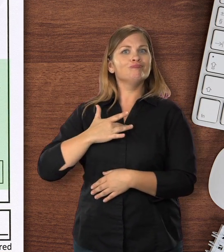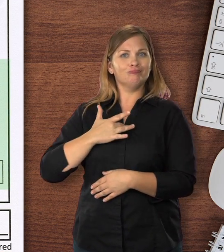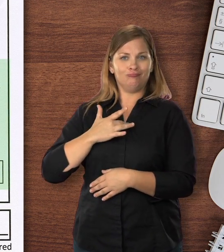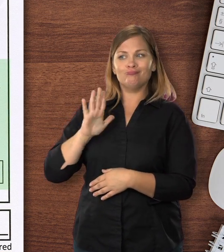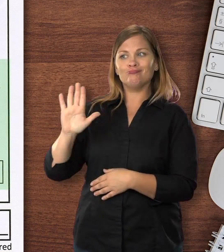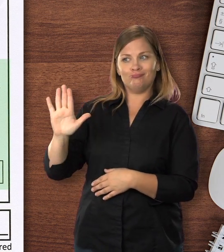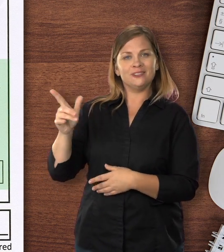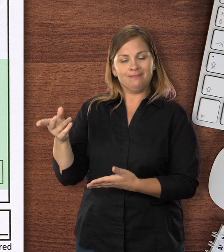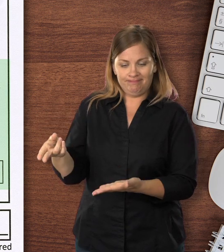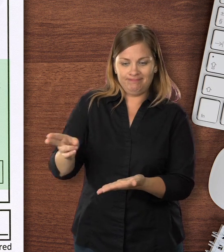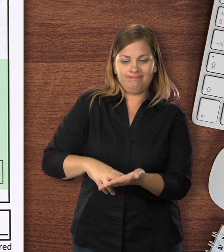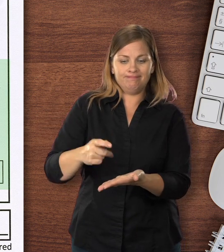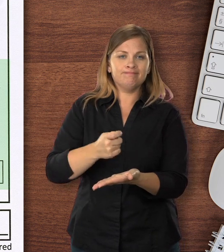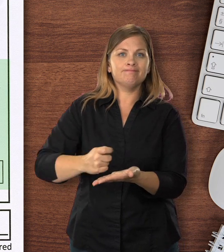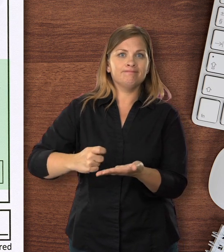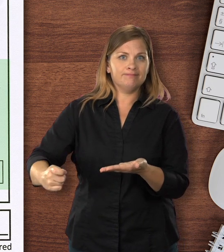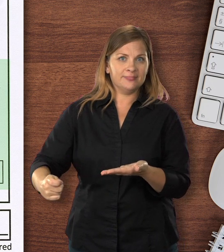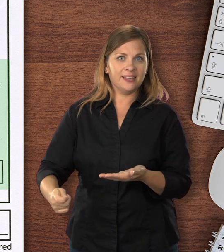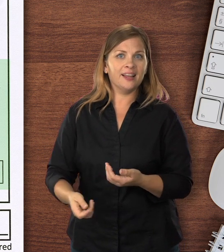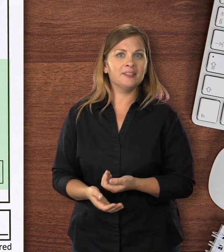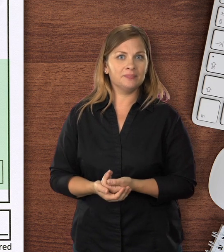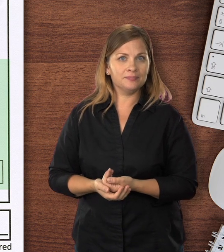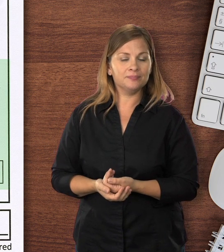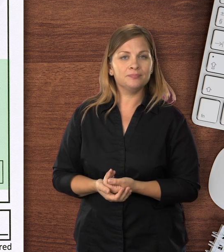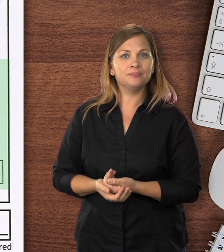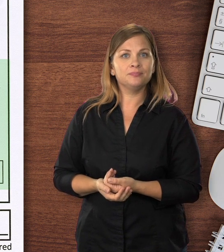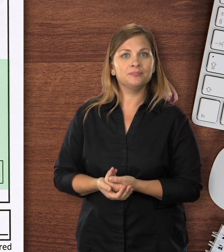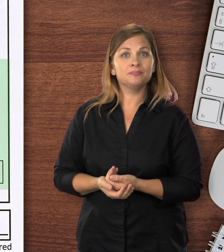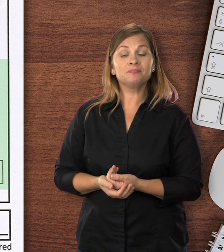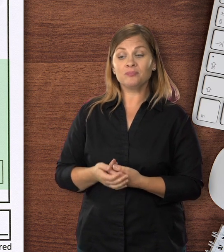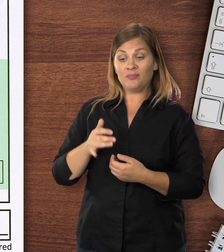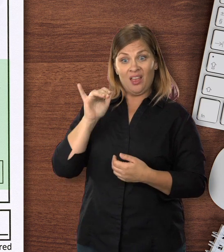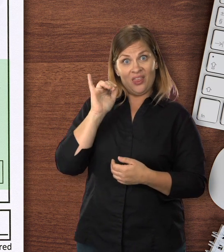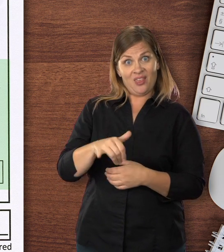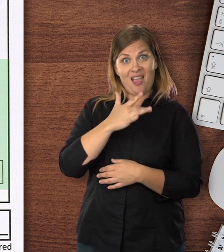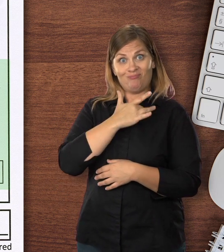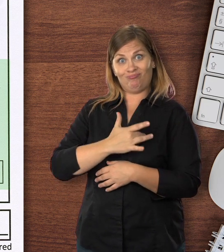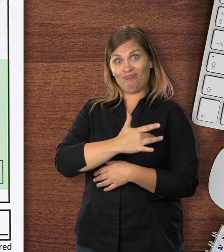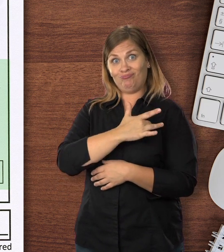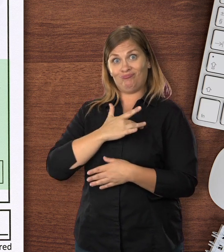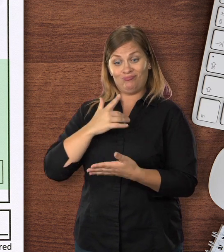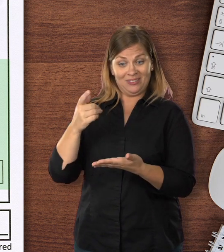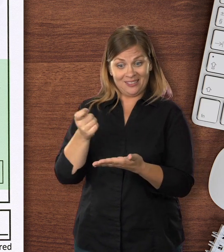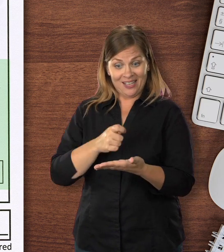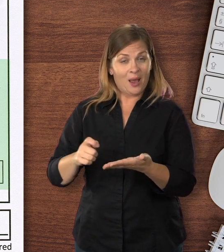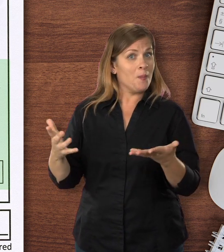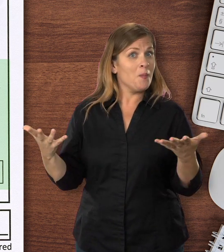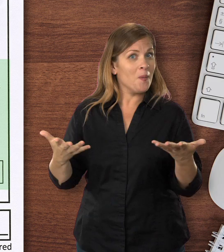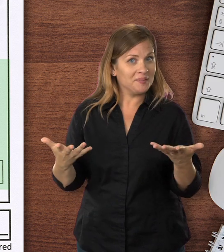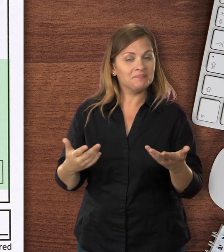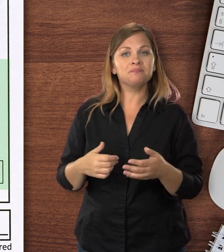"I certify that: